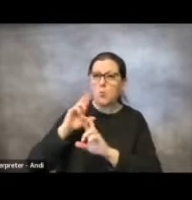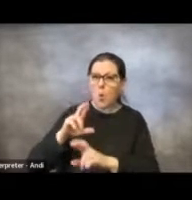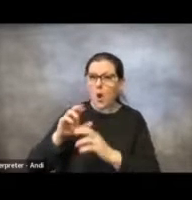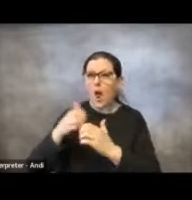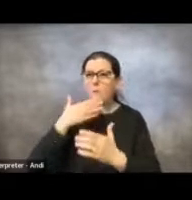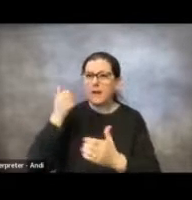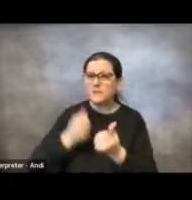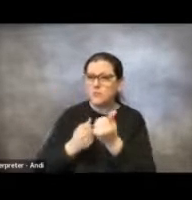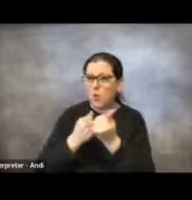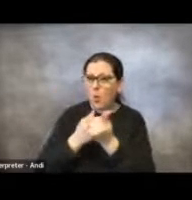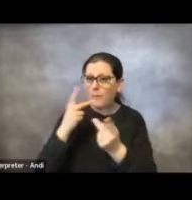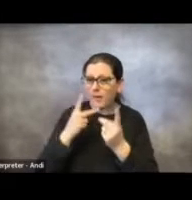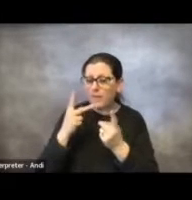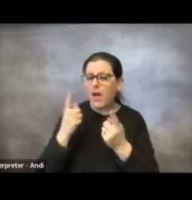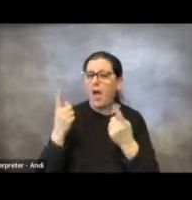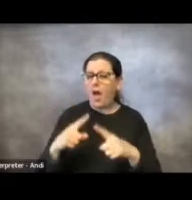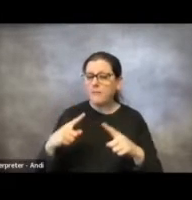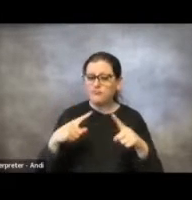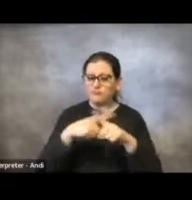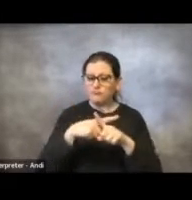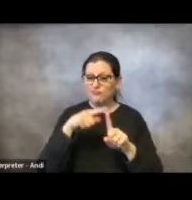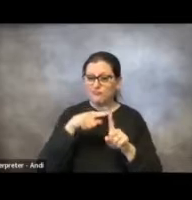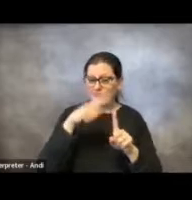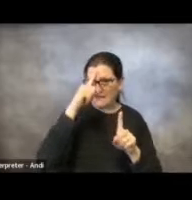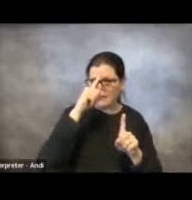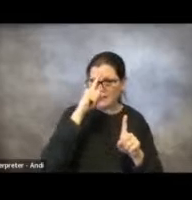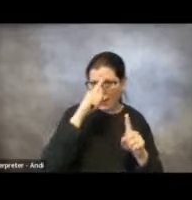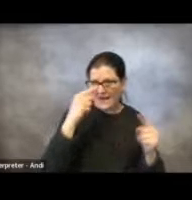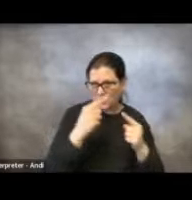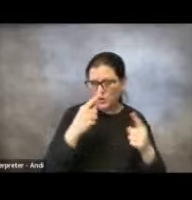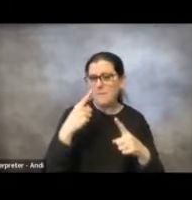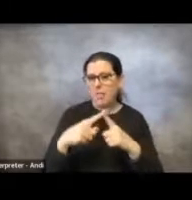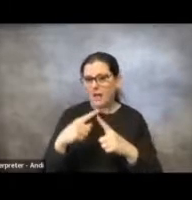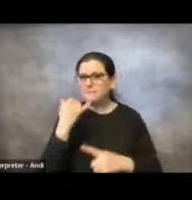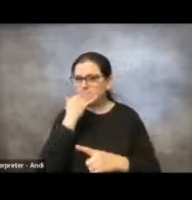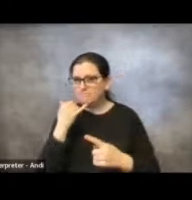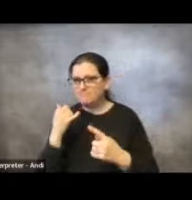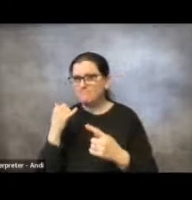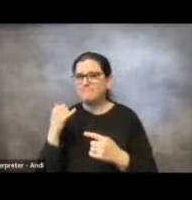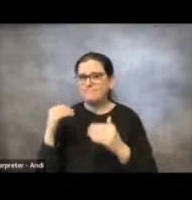the intersection of brain injury and the criminal legal system. And so today we're going to hear